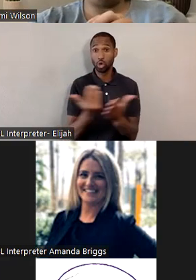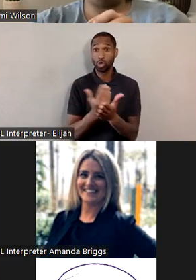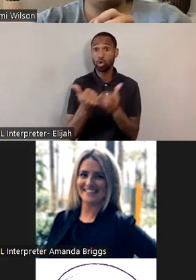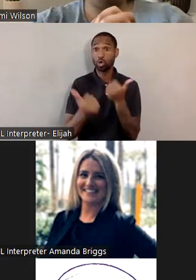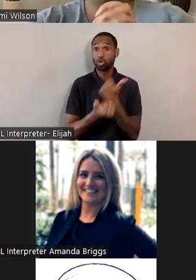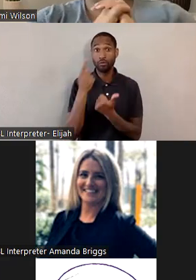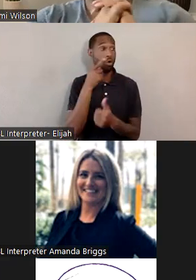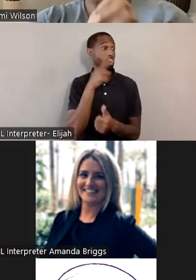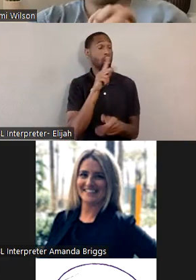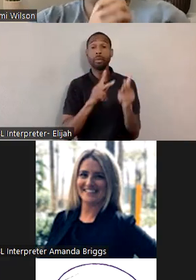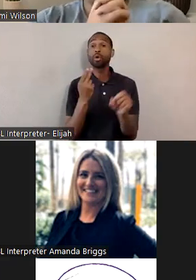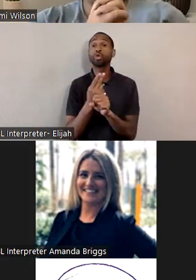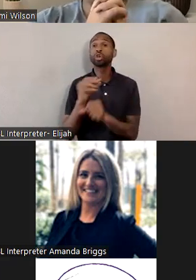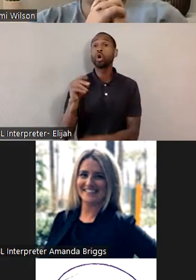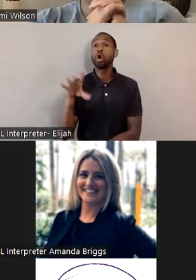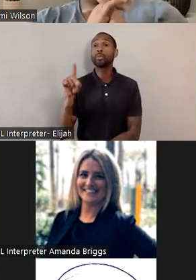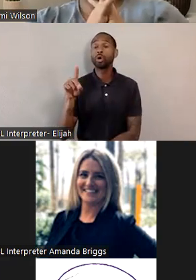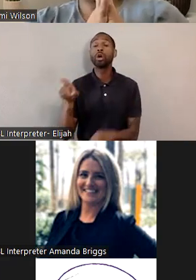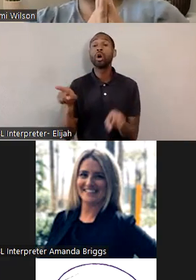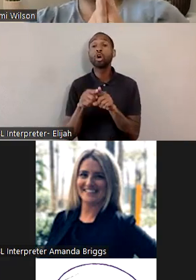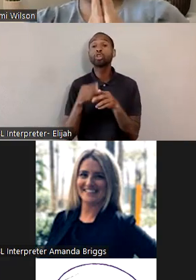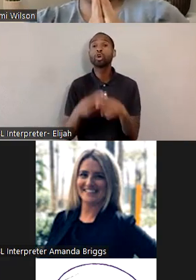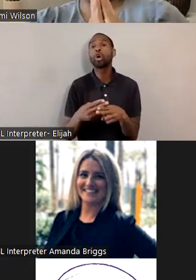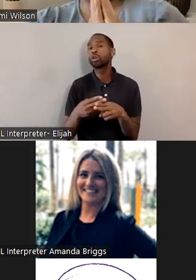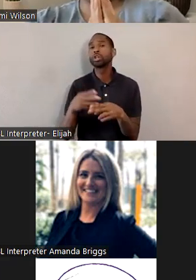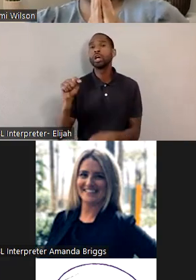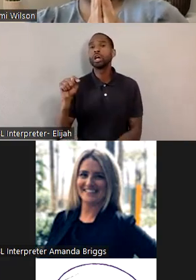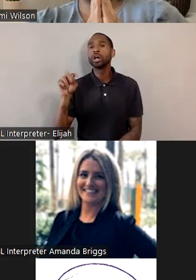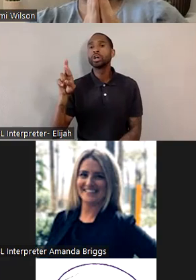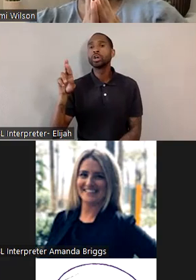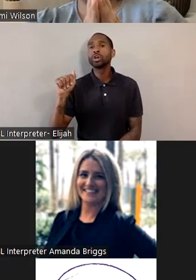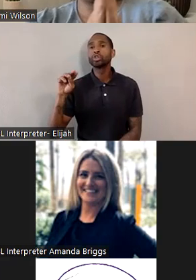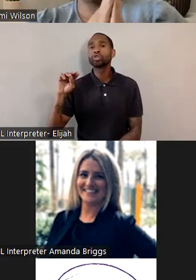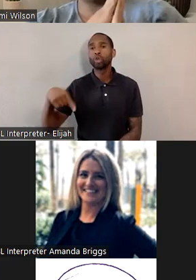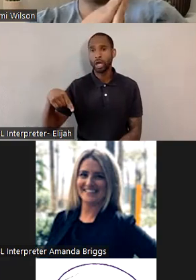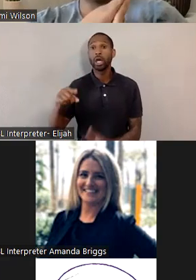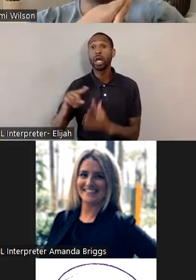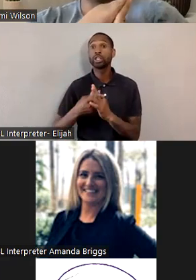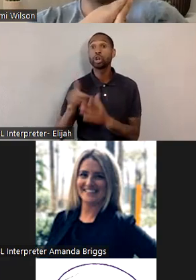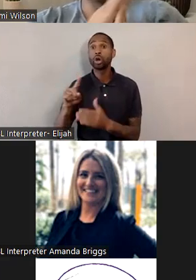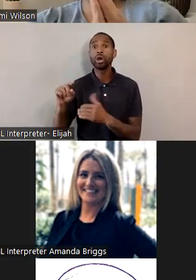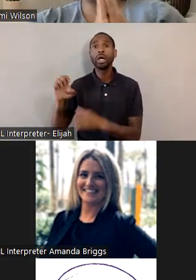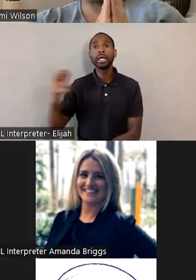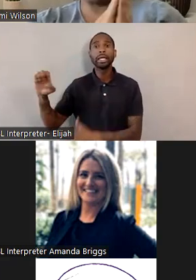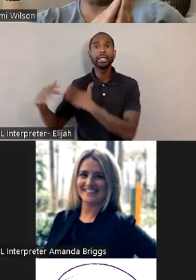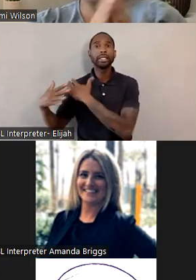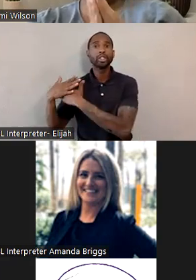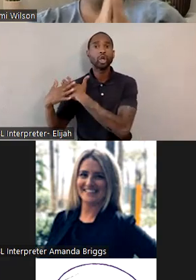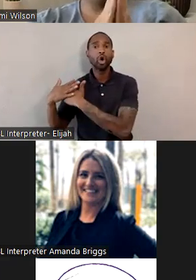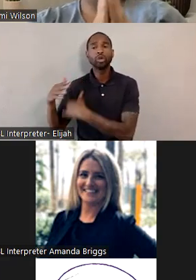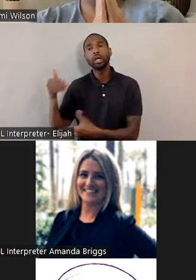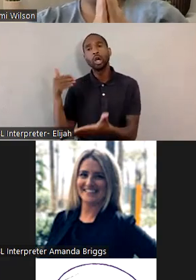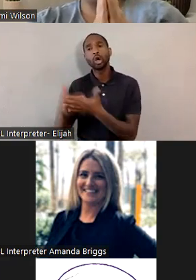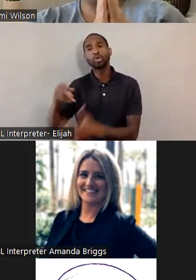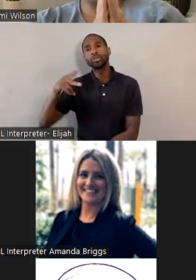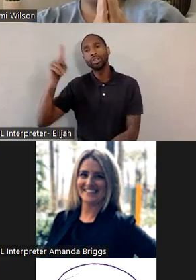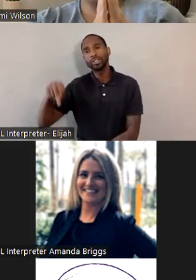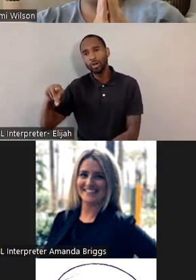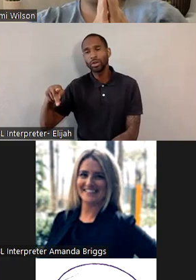It's also called Tranq. It began on the east coast, in like the Philadelphia-